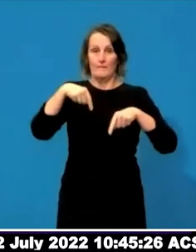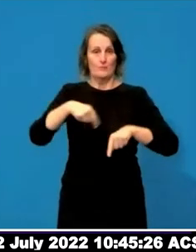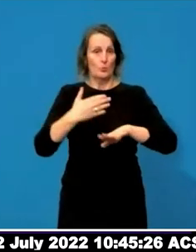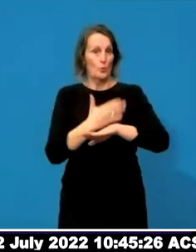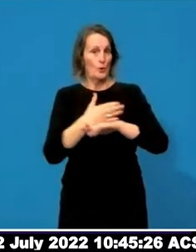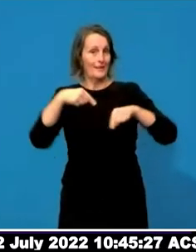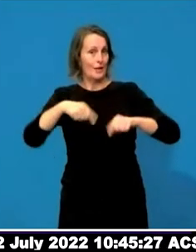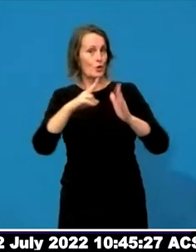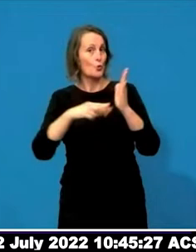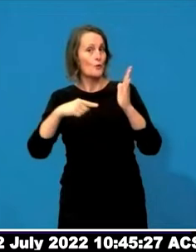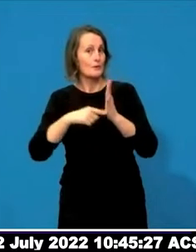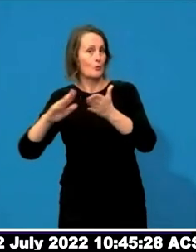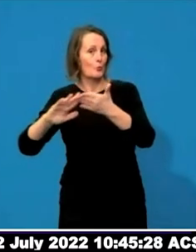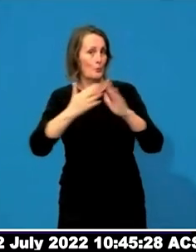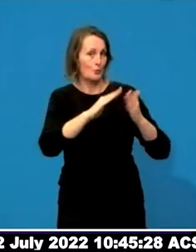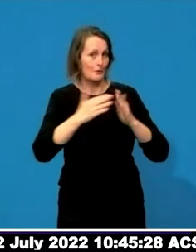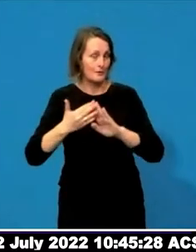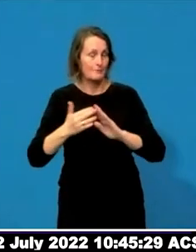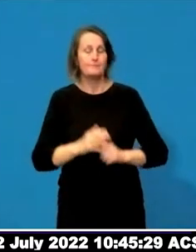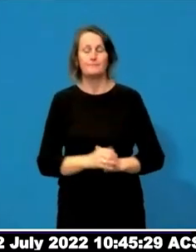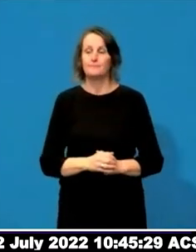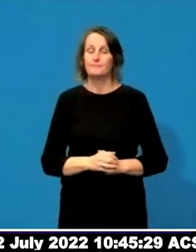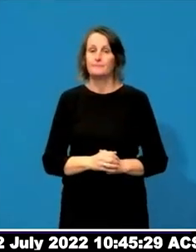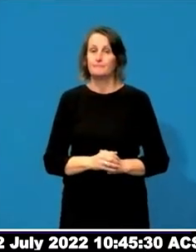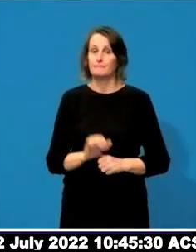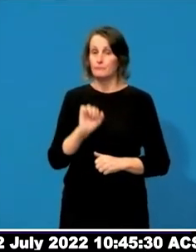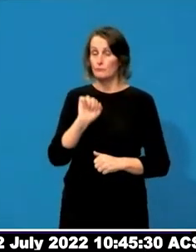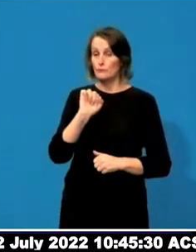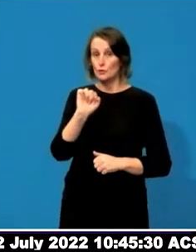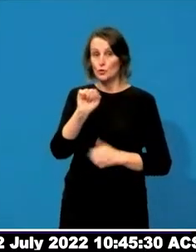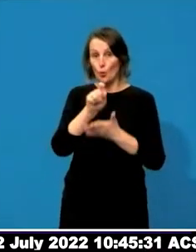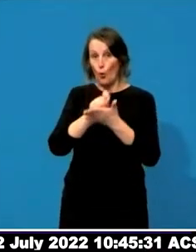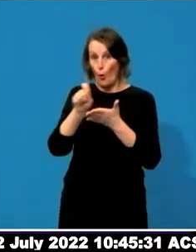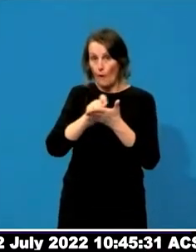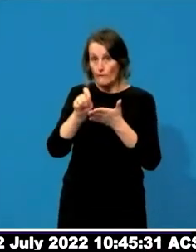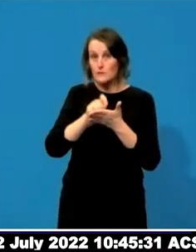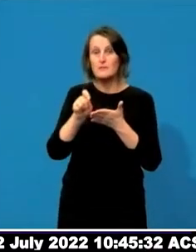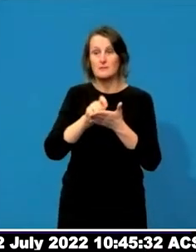How many people does your office act as the sole or joint guardian for?